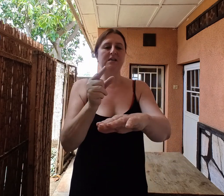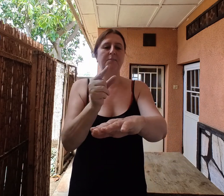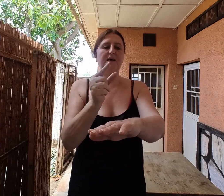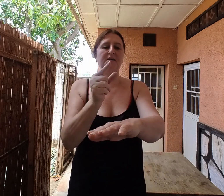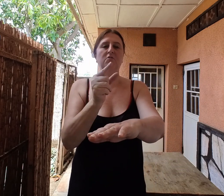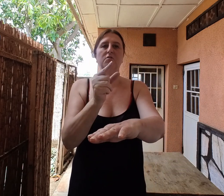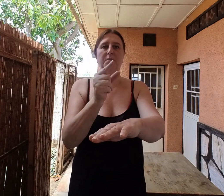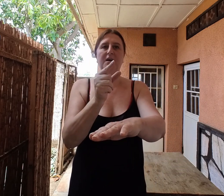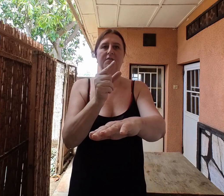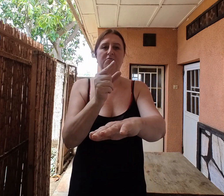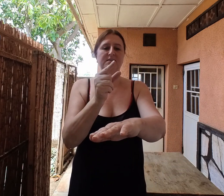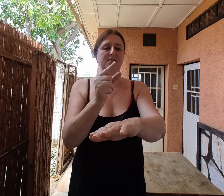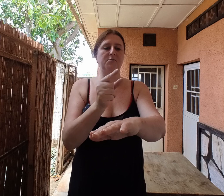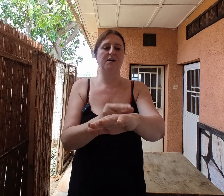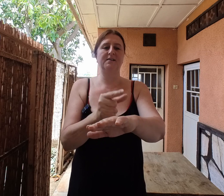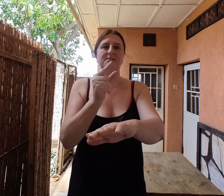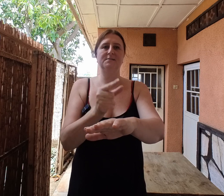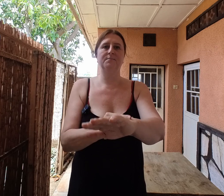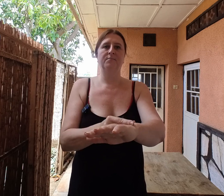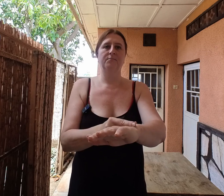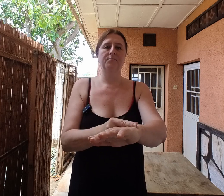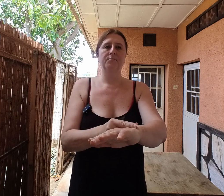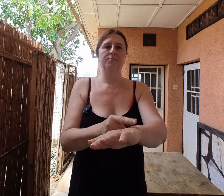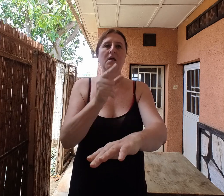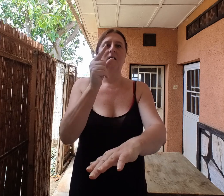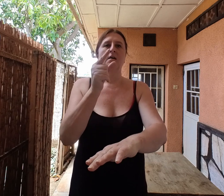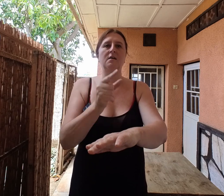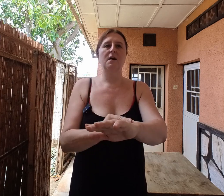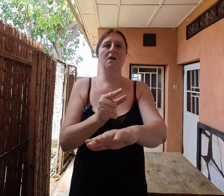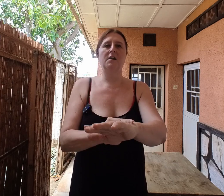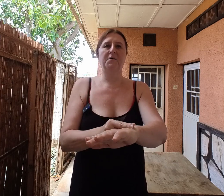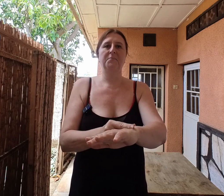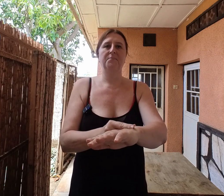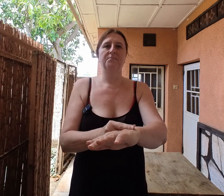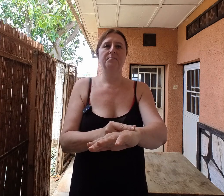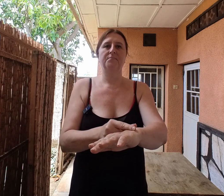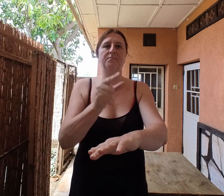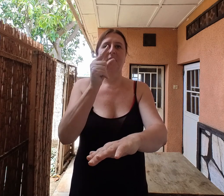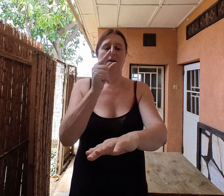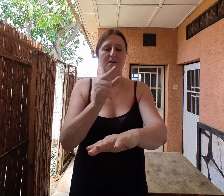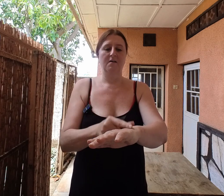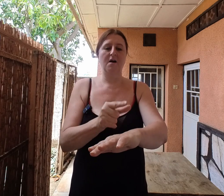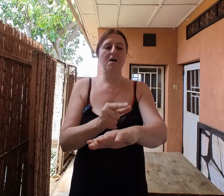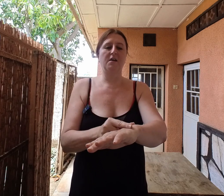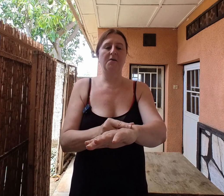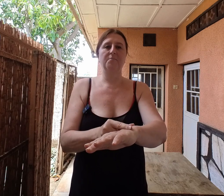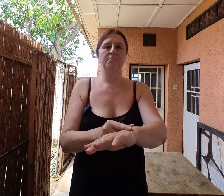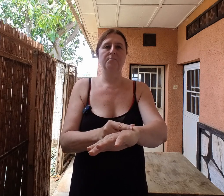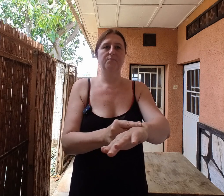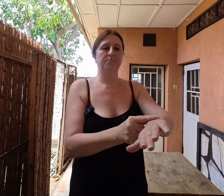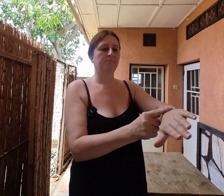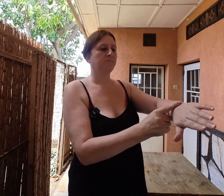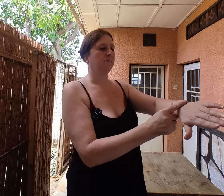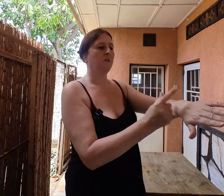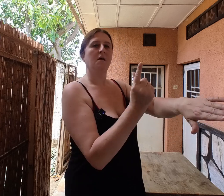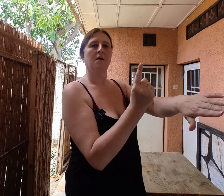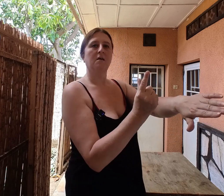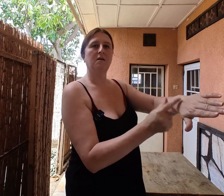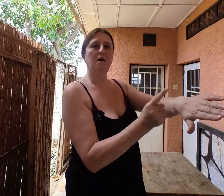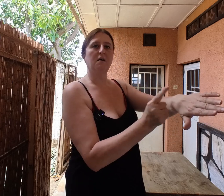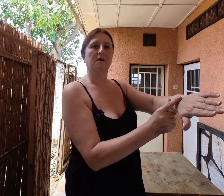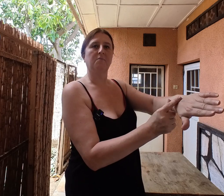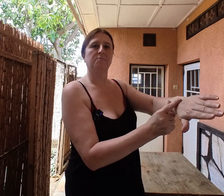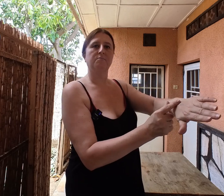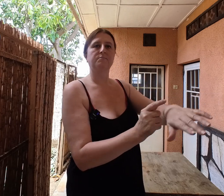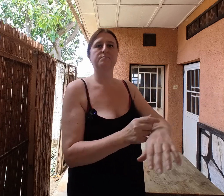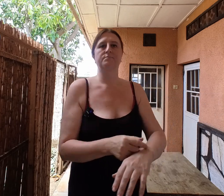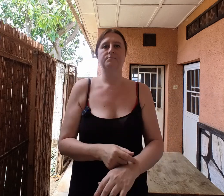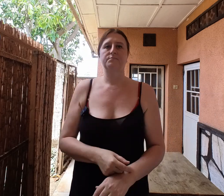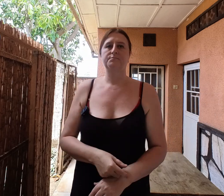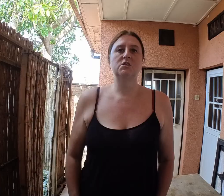we're tapping it on the back of our wrist twice. Ghana. Ghana. Ghana.